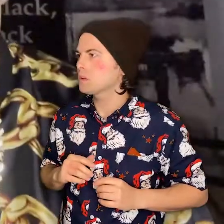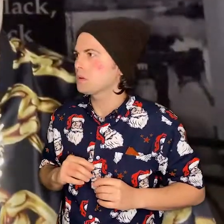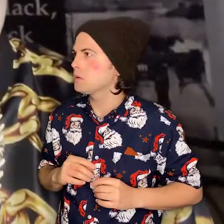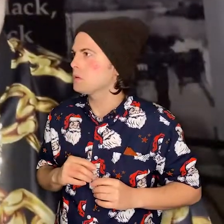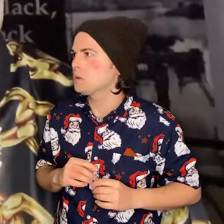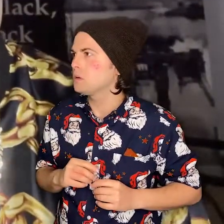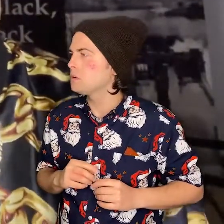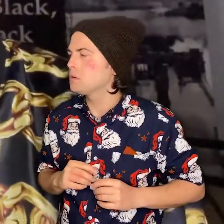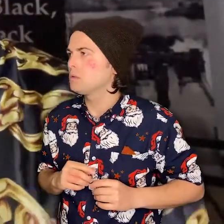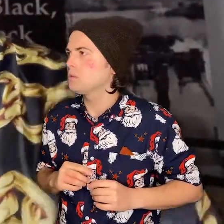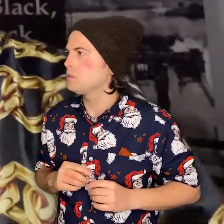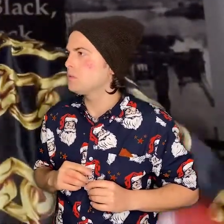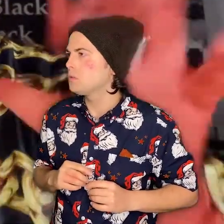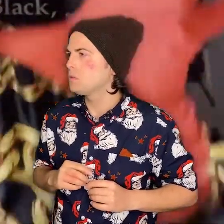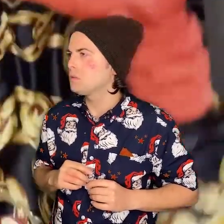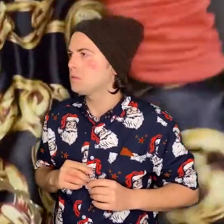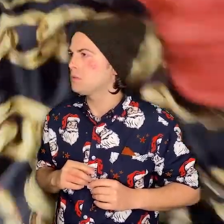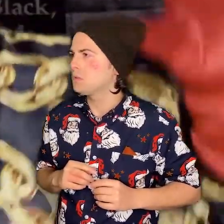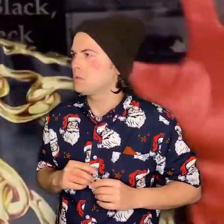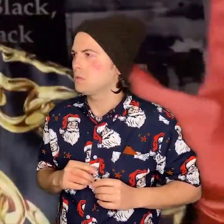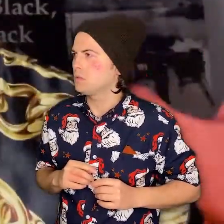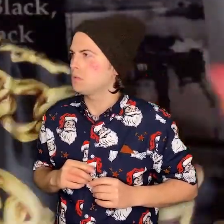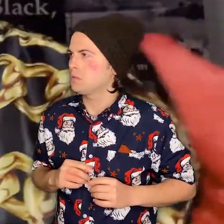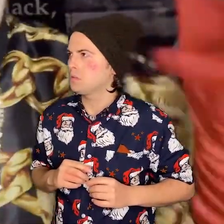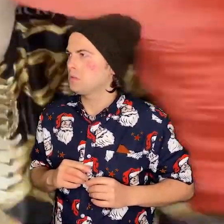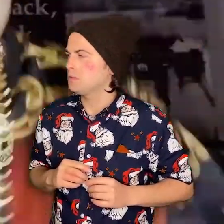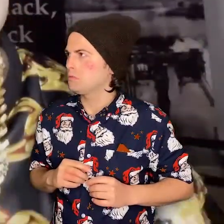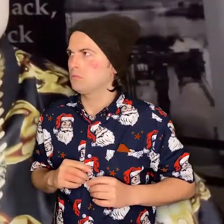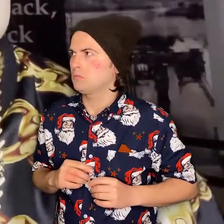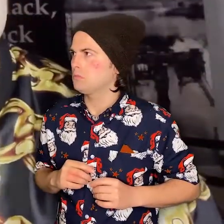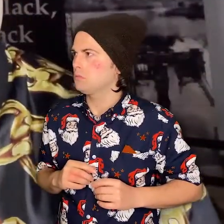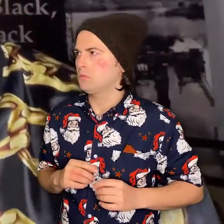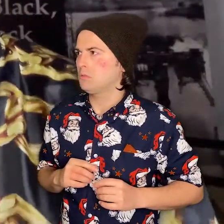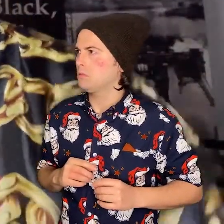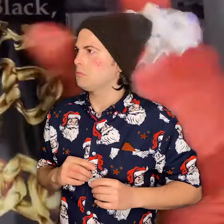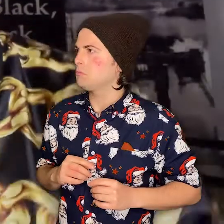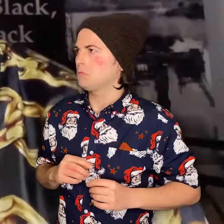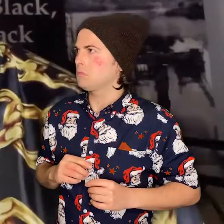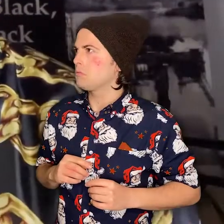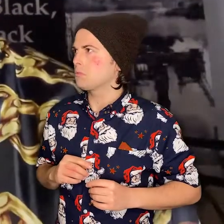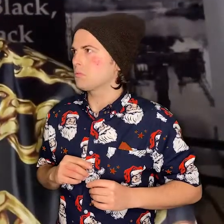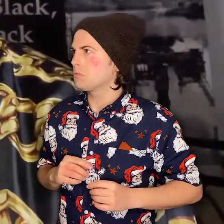I’m screaming oh yes I will into ma phone here, the least you’s can do is scream it